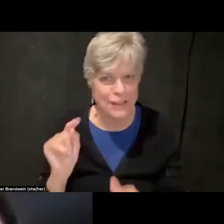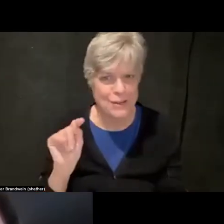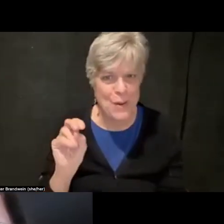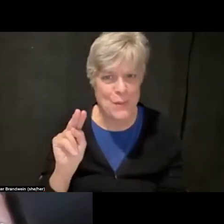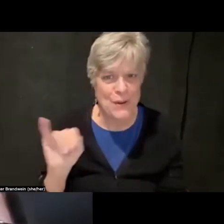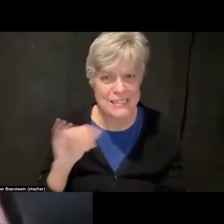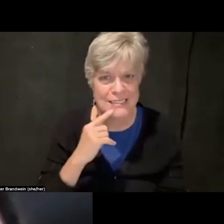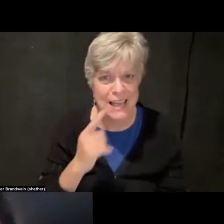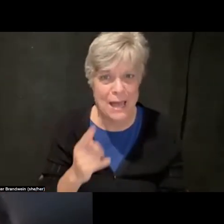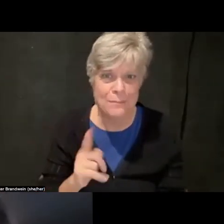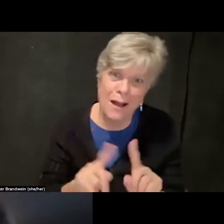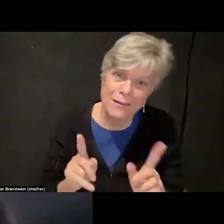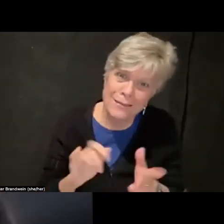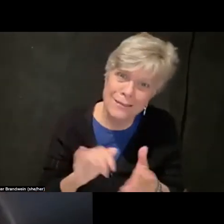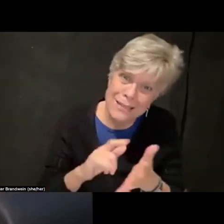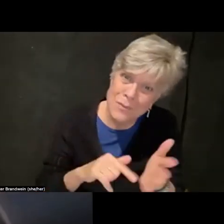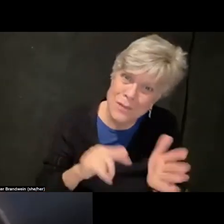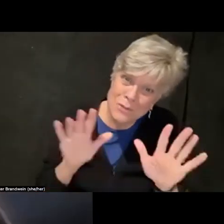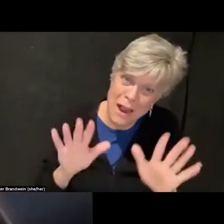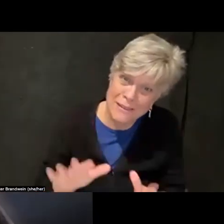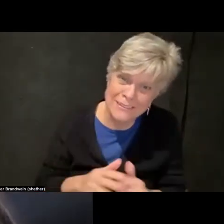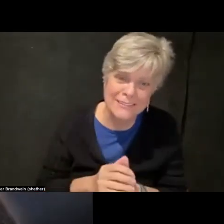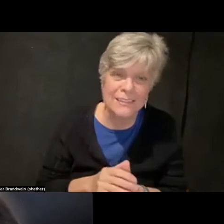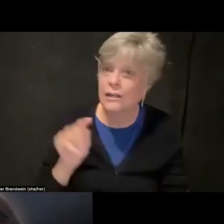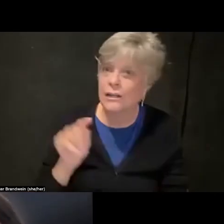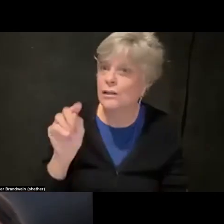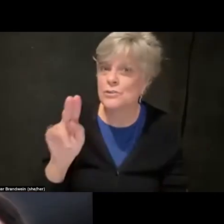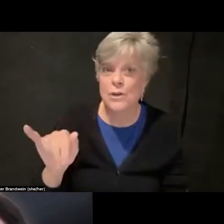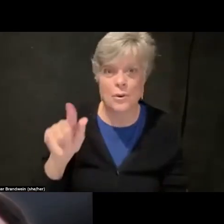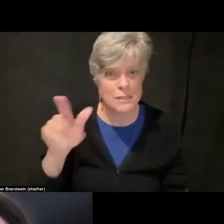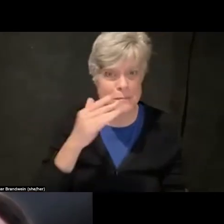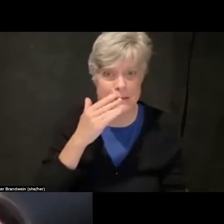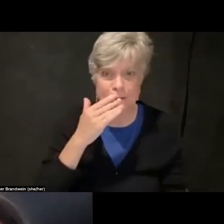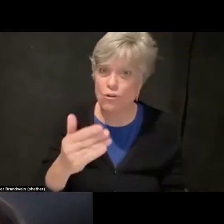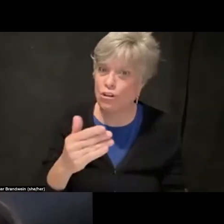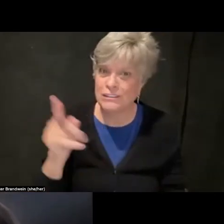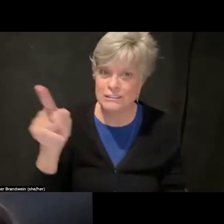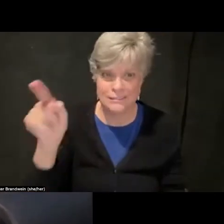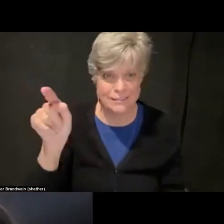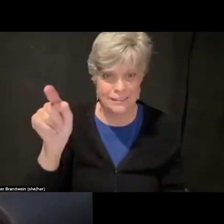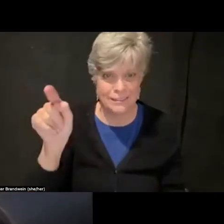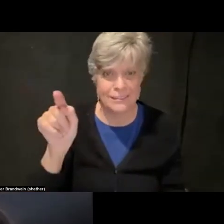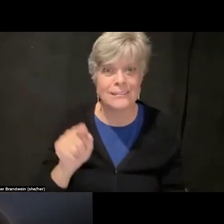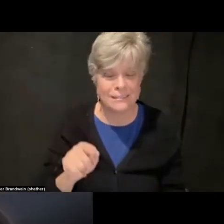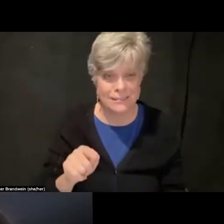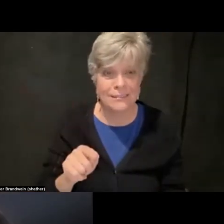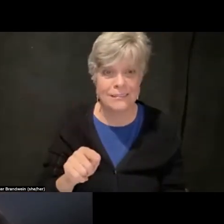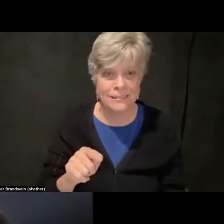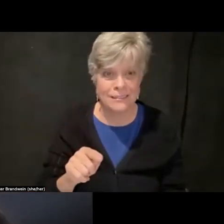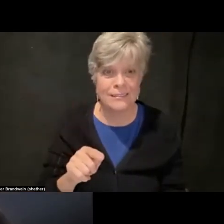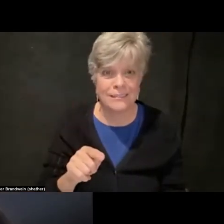I mean, Toni has been a good step and a half, wheel and a half before me.